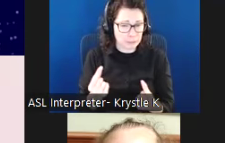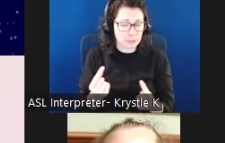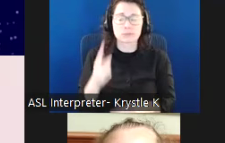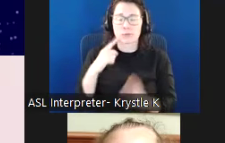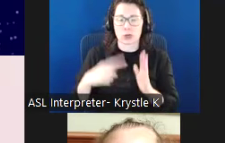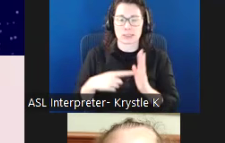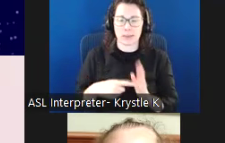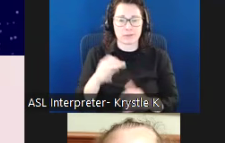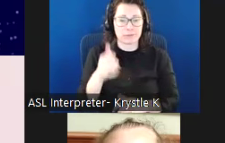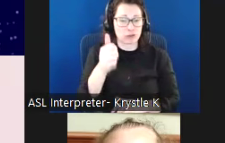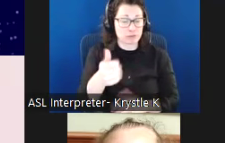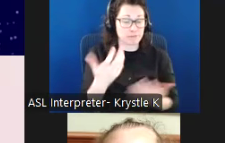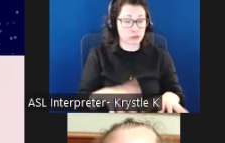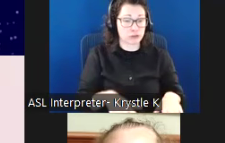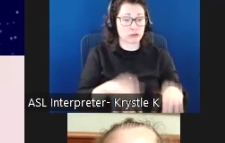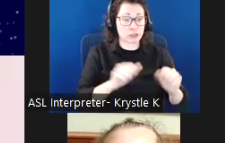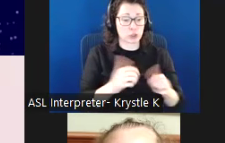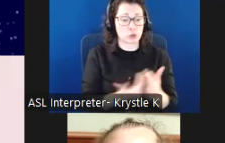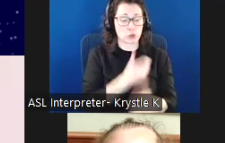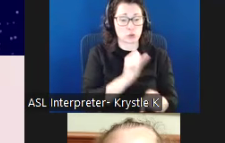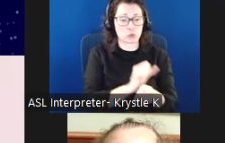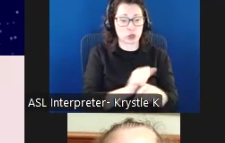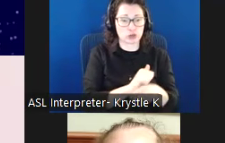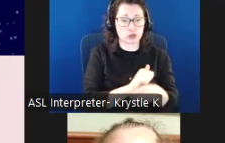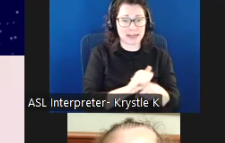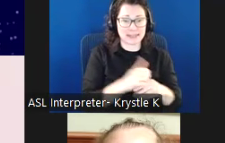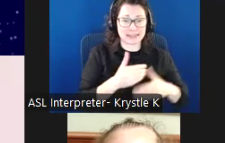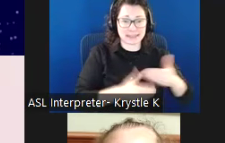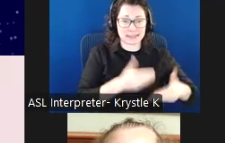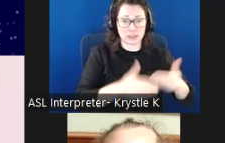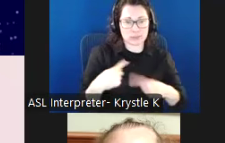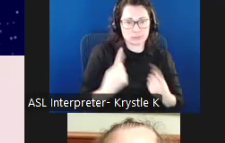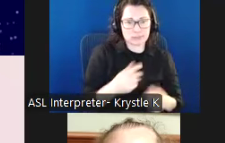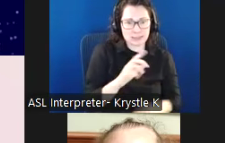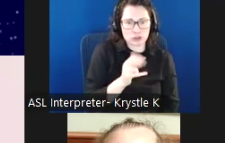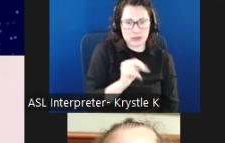taken the new worker training series